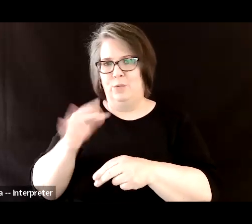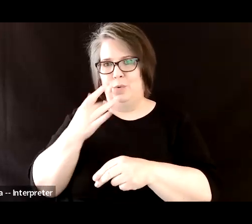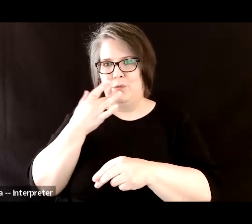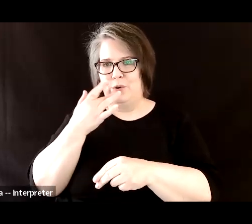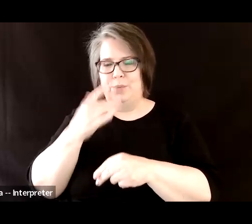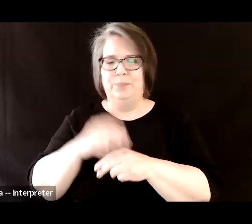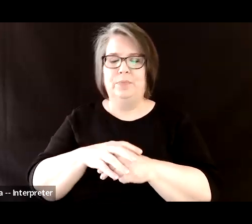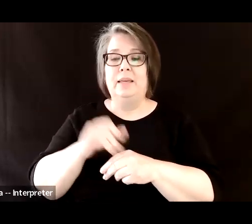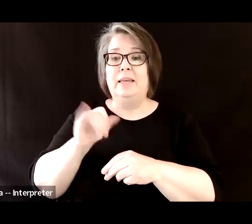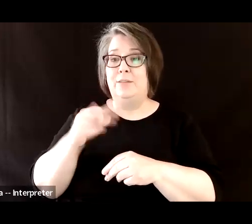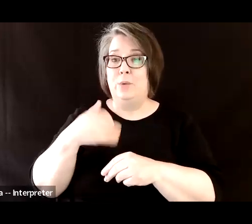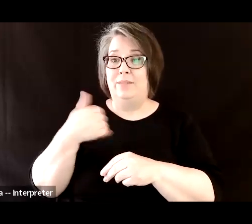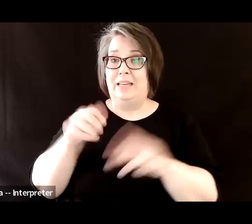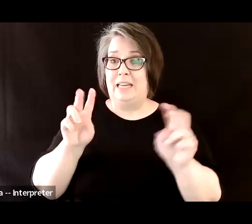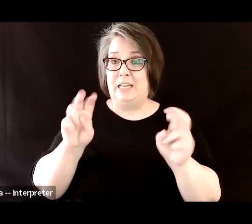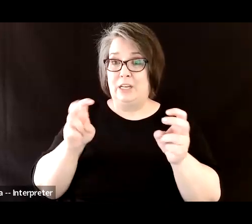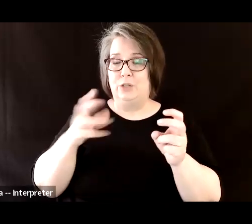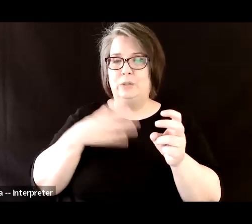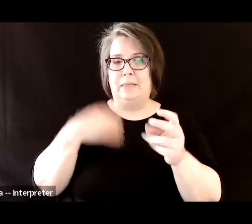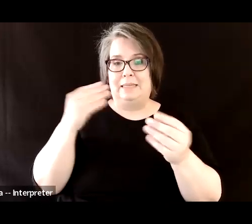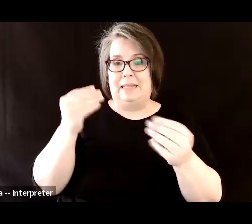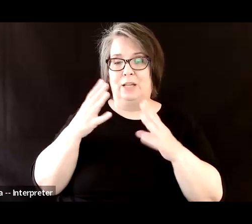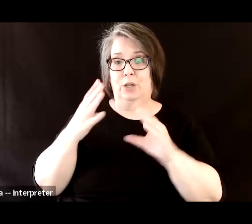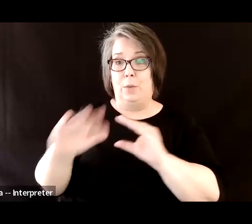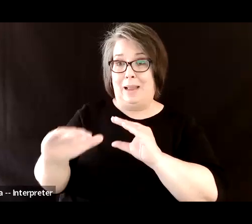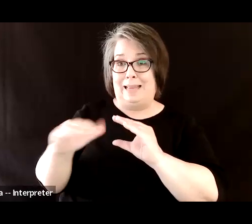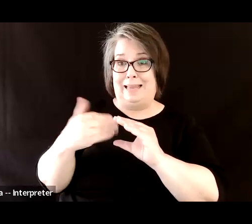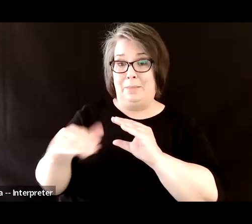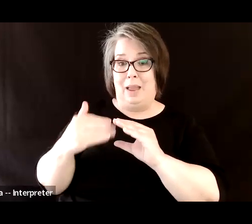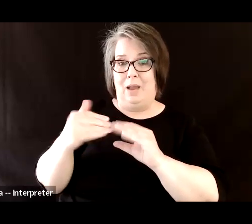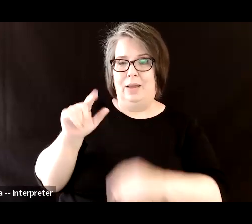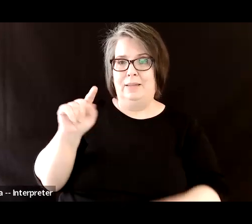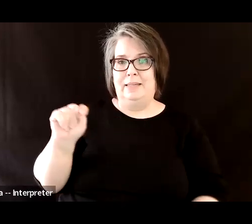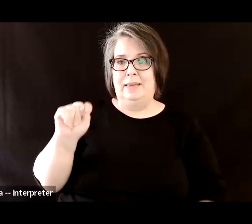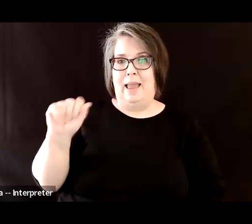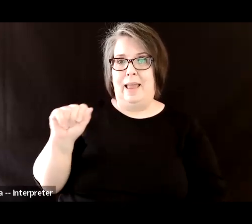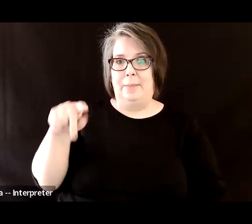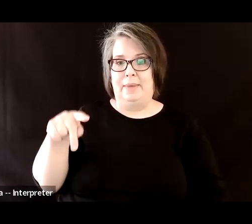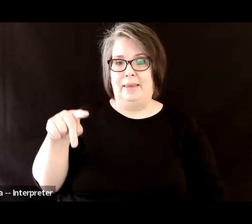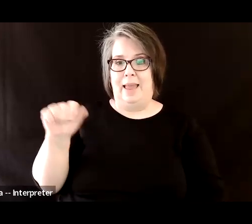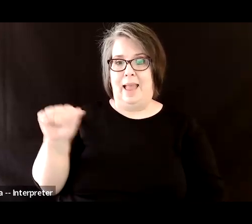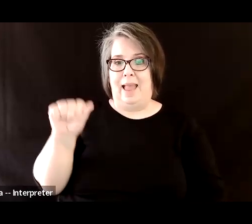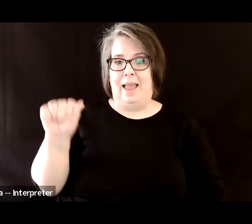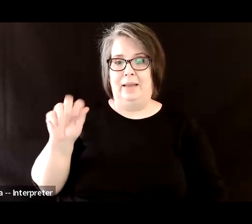Zoom, please let us know by emailing tap@wfu.edu.